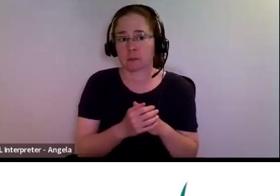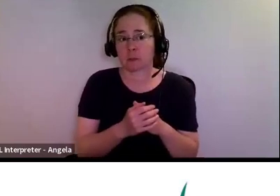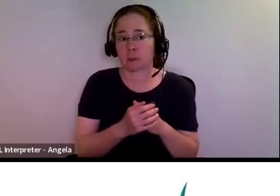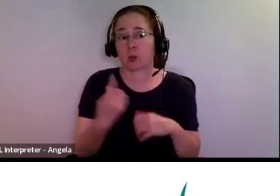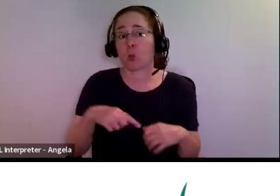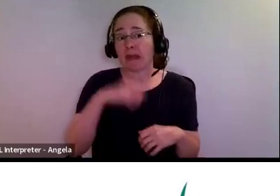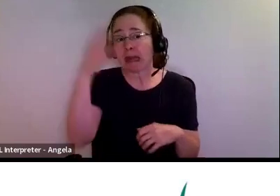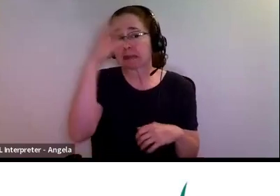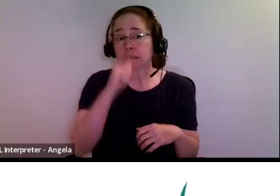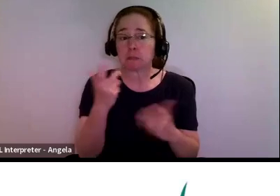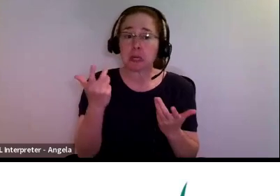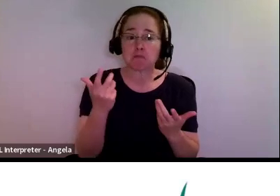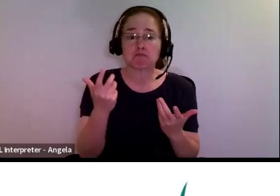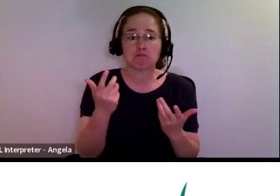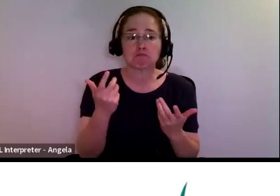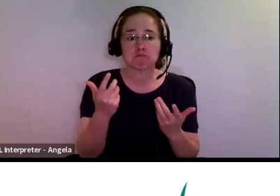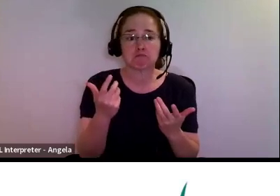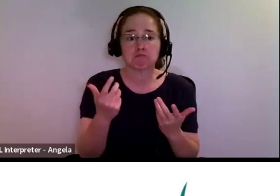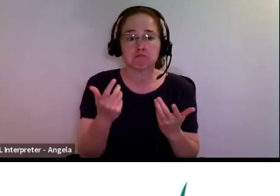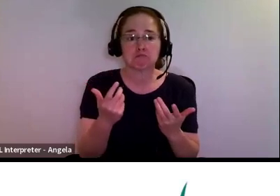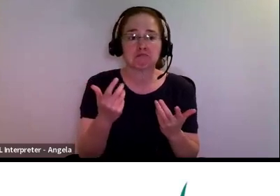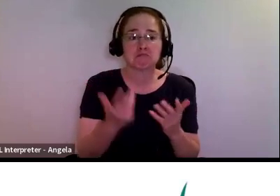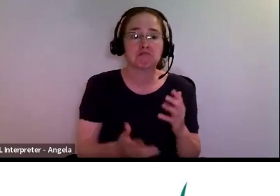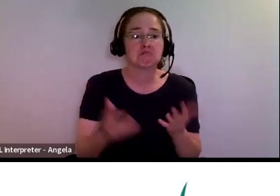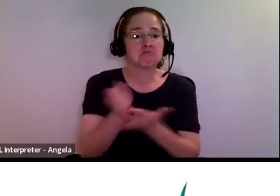Danes in knowledge of state systems of services,